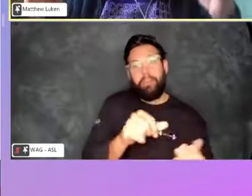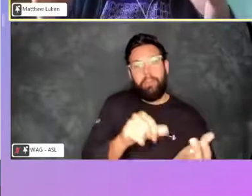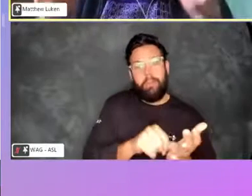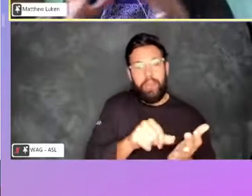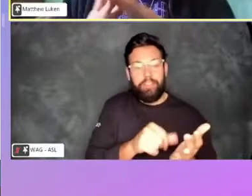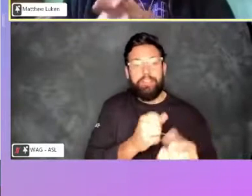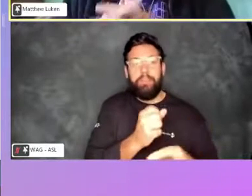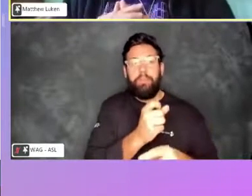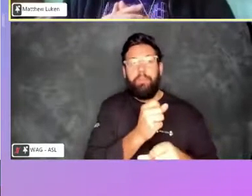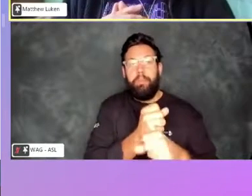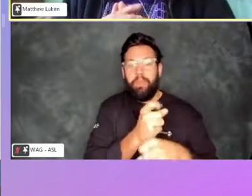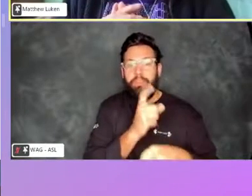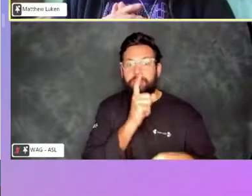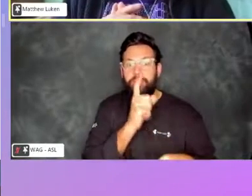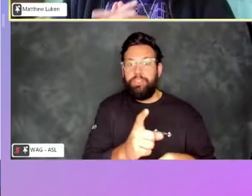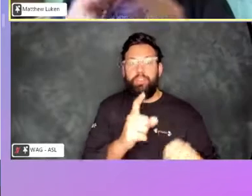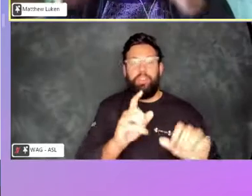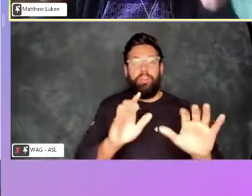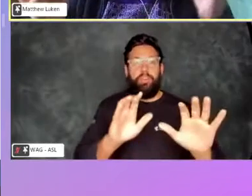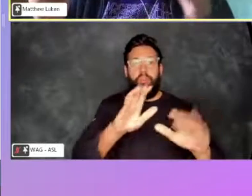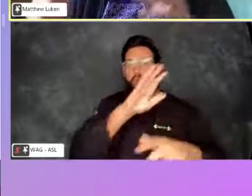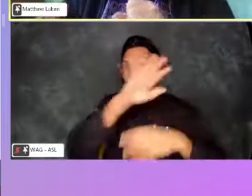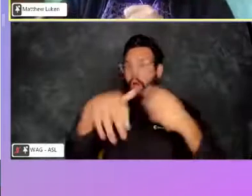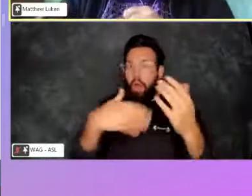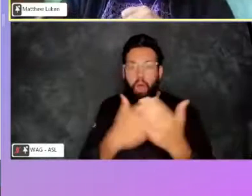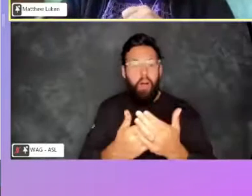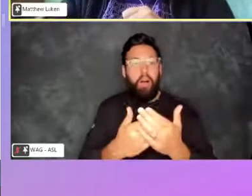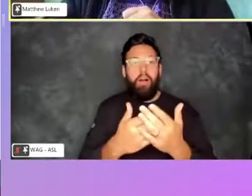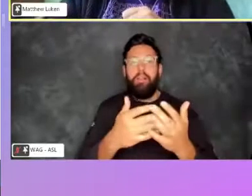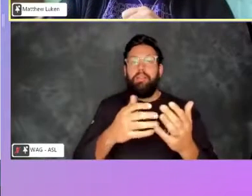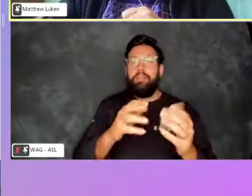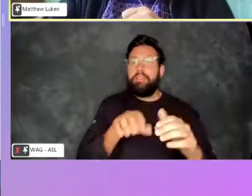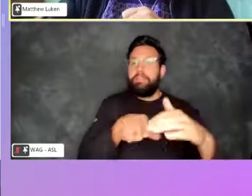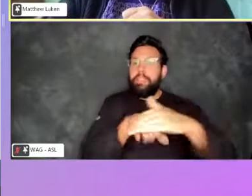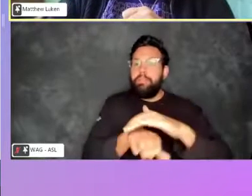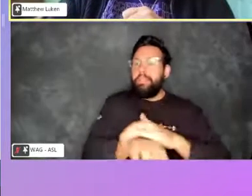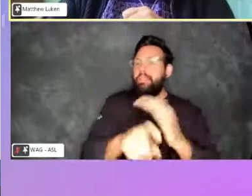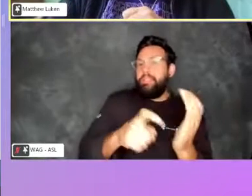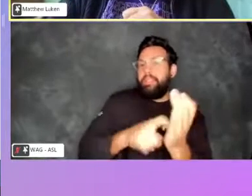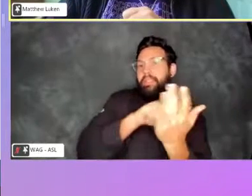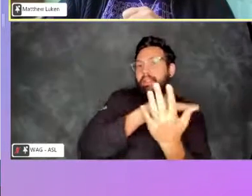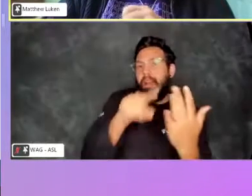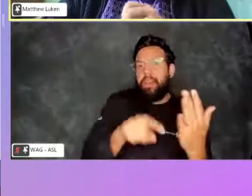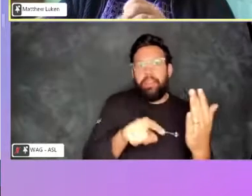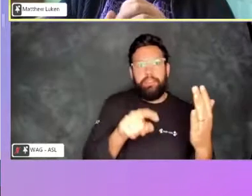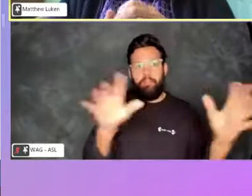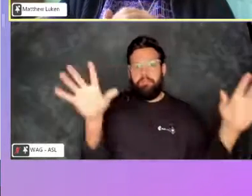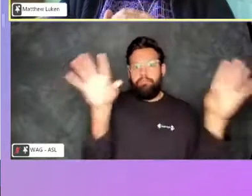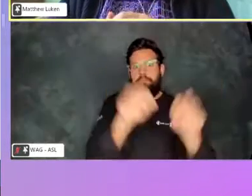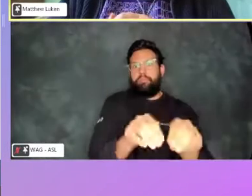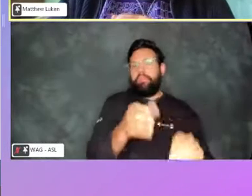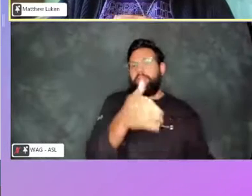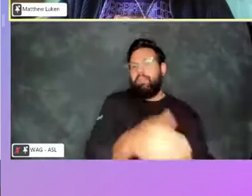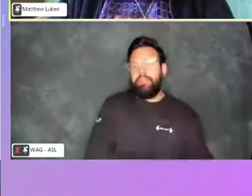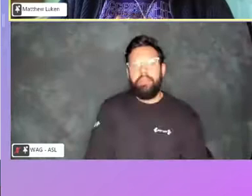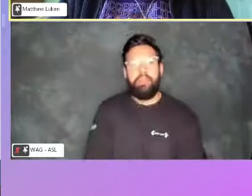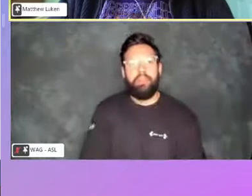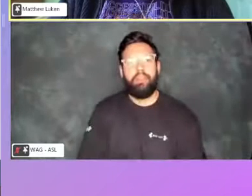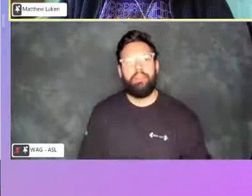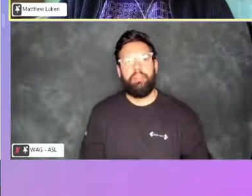skip testing. They need to test that, on the page to ensure that all of the other contextual accessibility